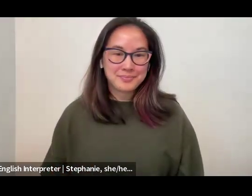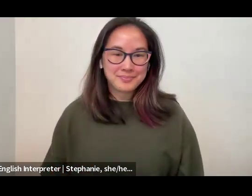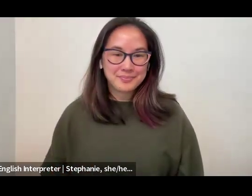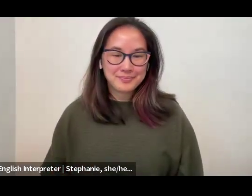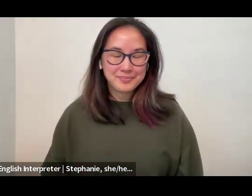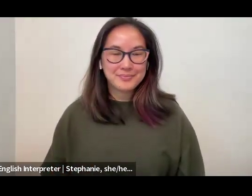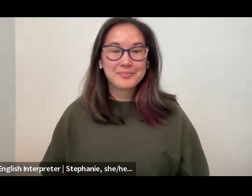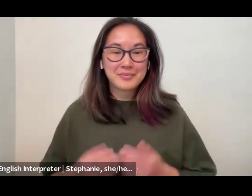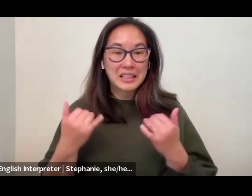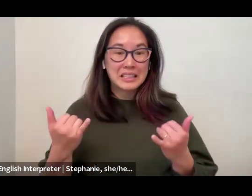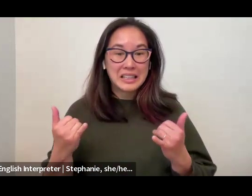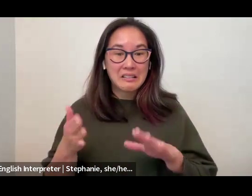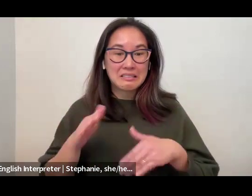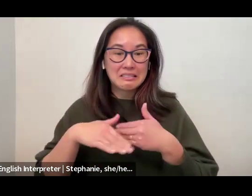We're going to do dead bugs.